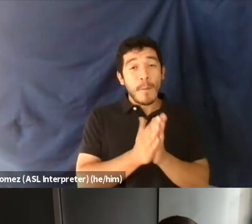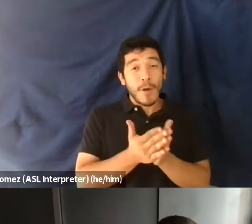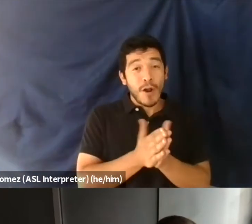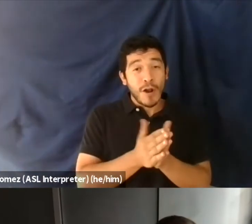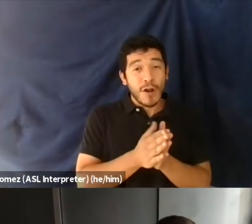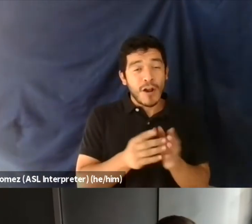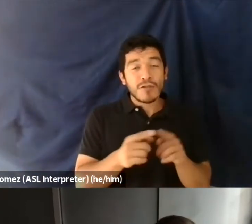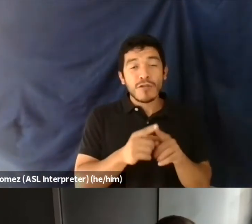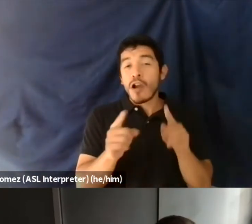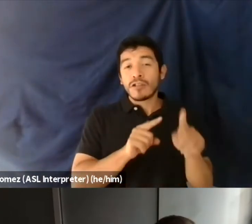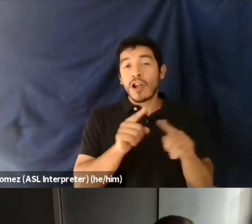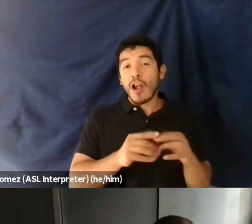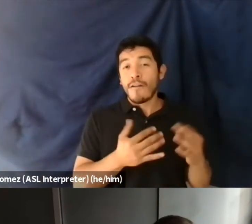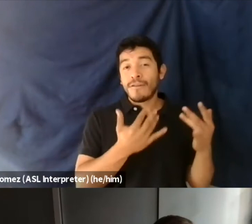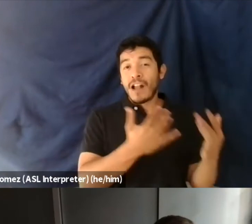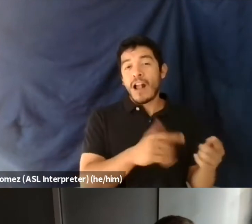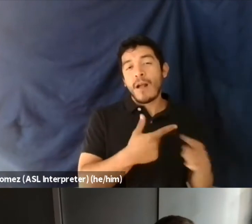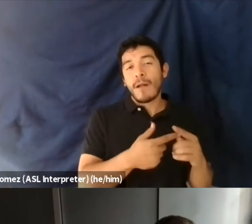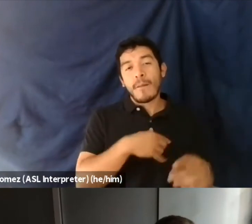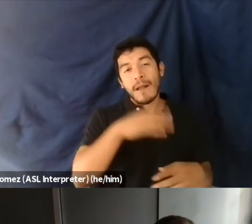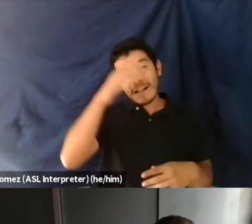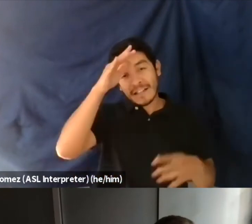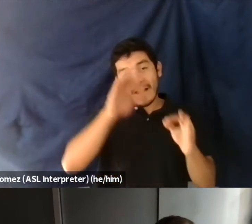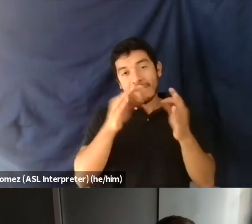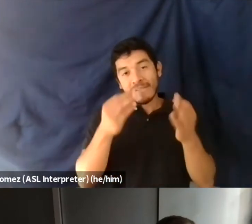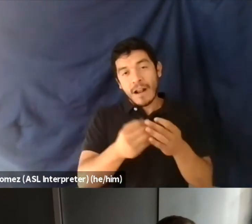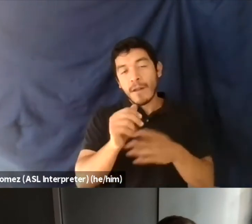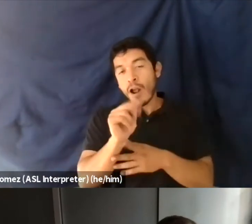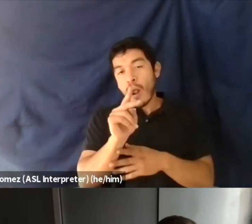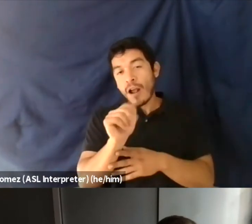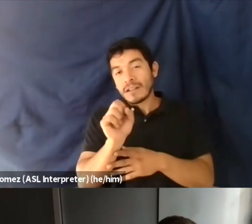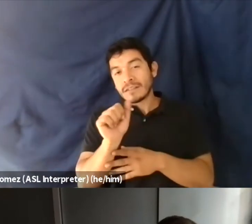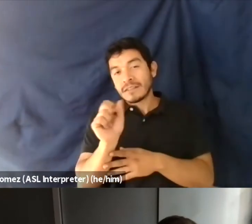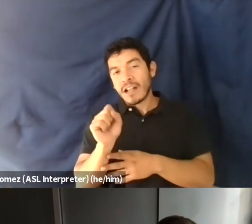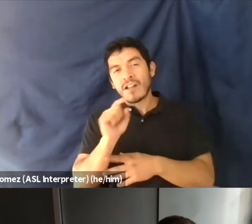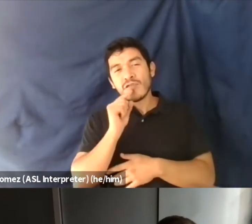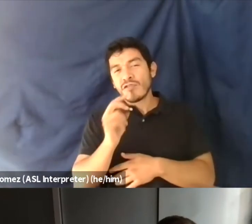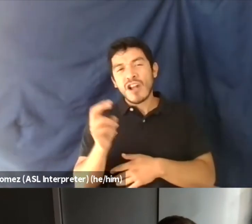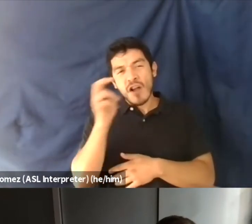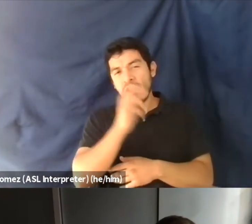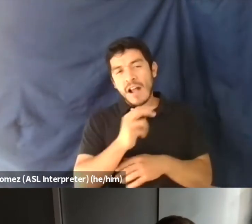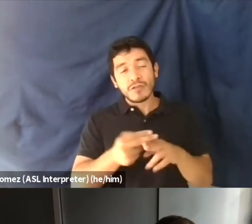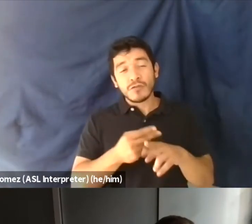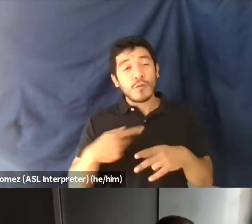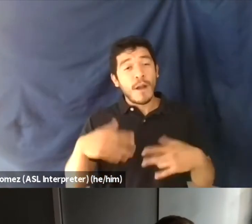about my dad's family in Arkansas, like it's really strange. Like as soon as we were done with Socks on Fire,